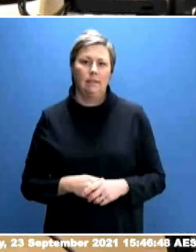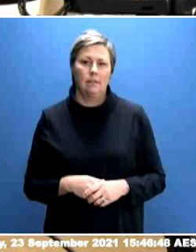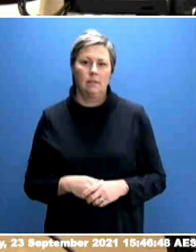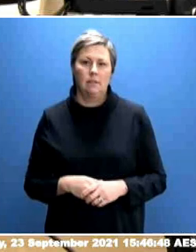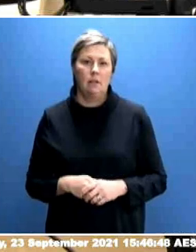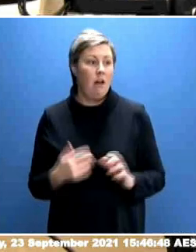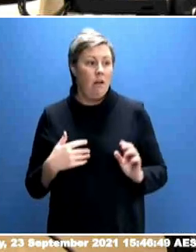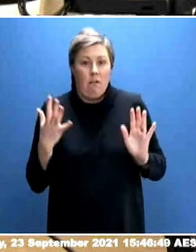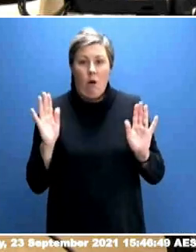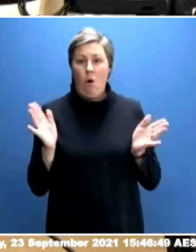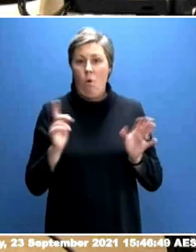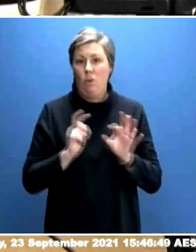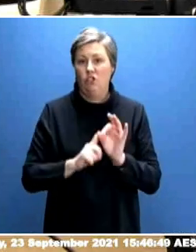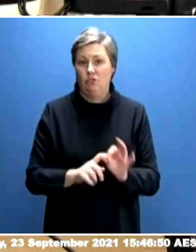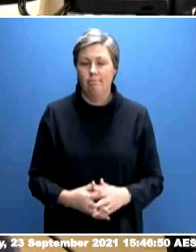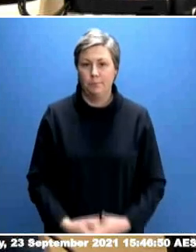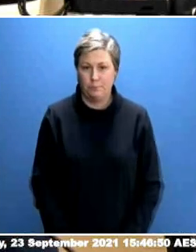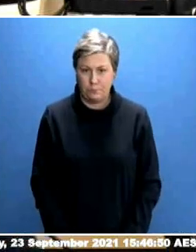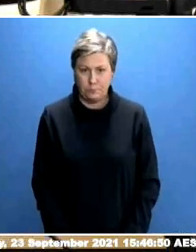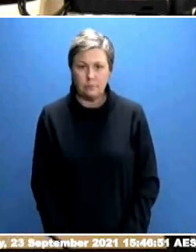Those are the only questions I had. Thank you, Chair.